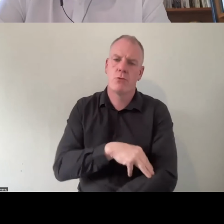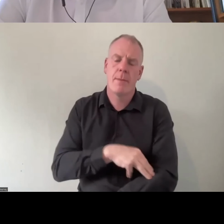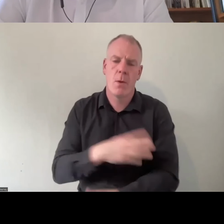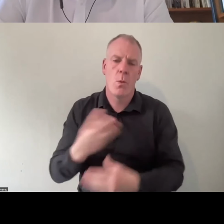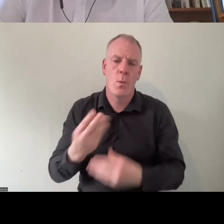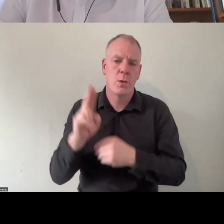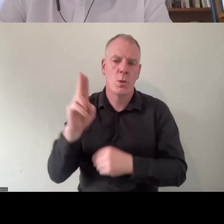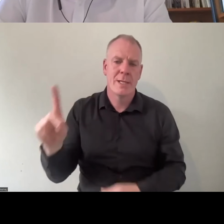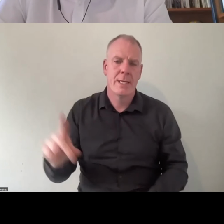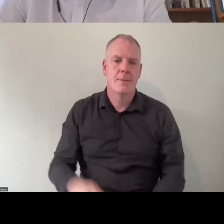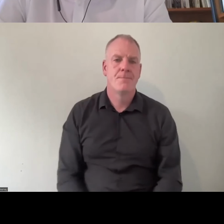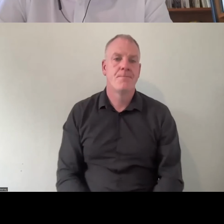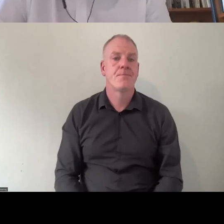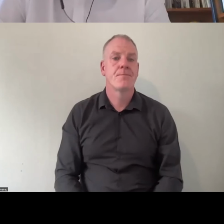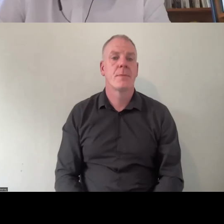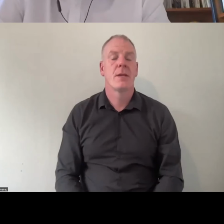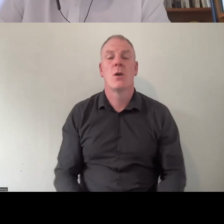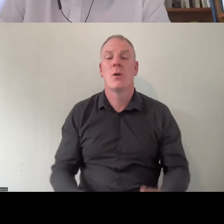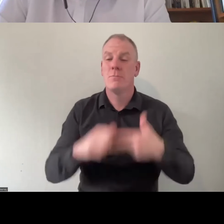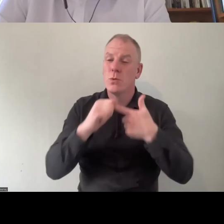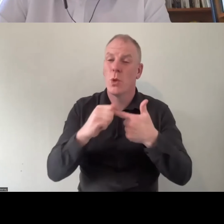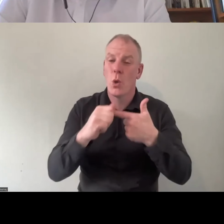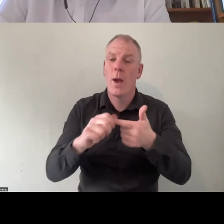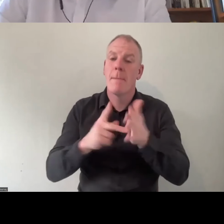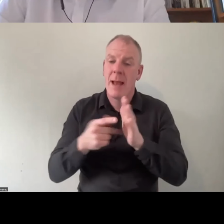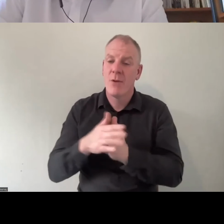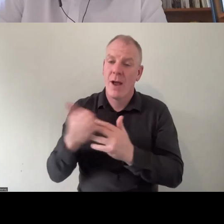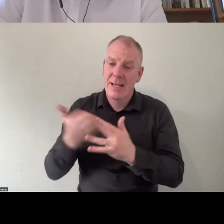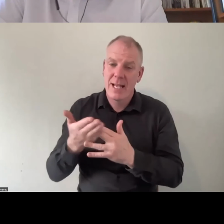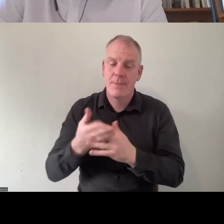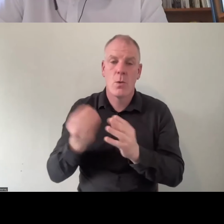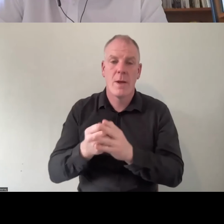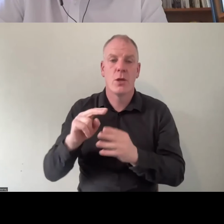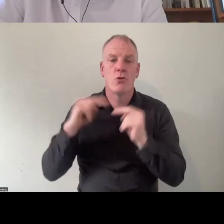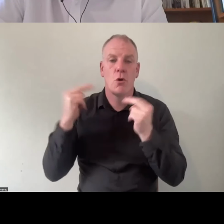So, number two, plan for accessibility and Universal Design. Develop policies, develop action plans,